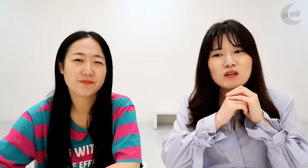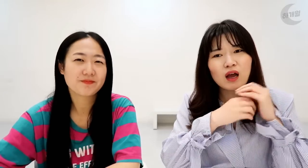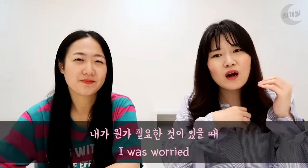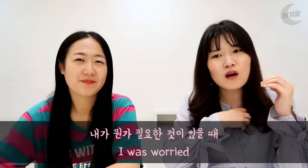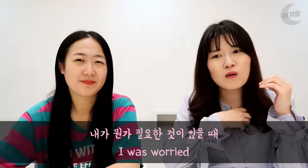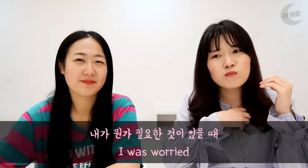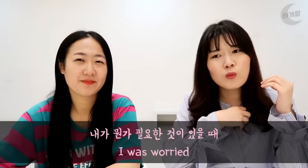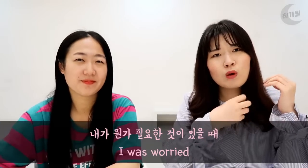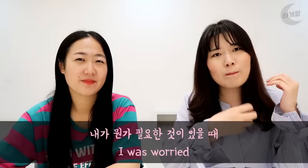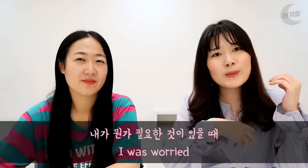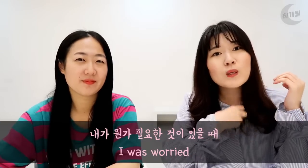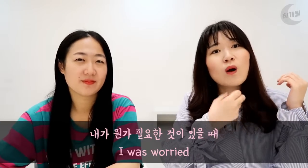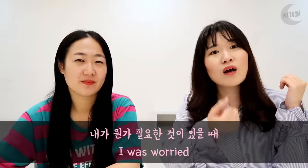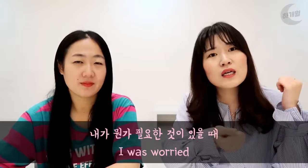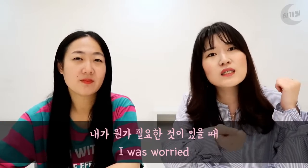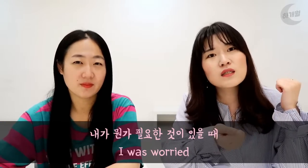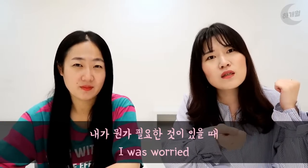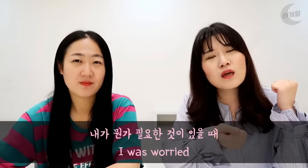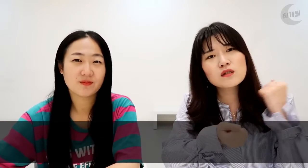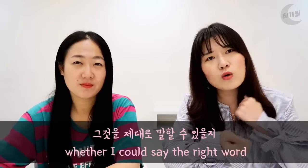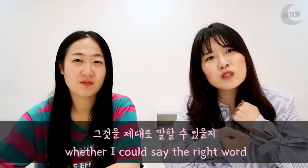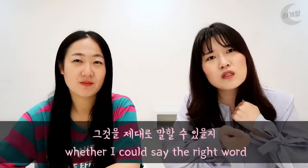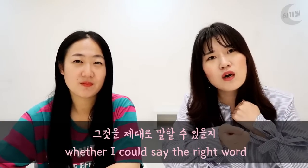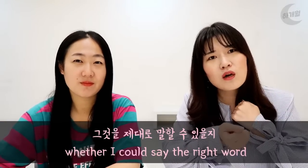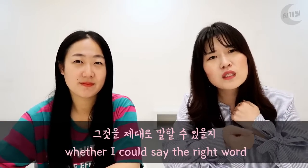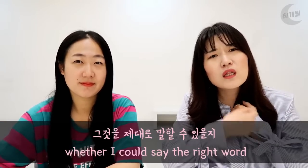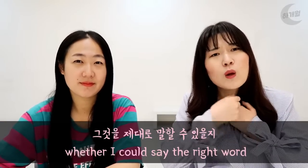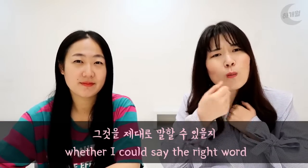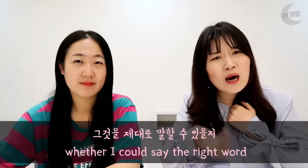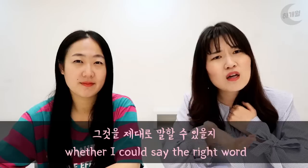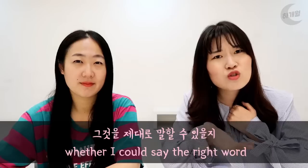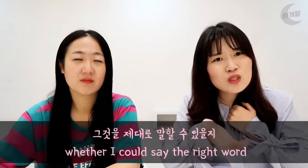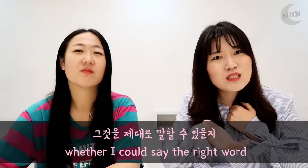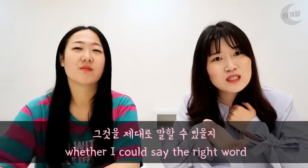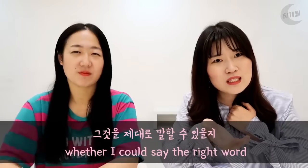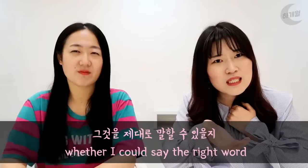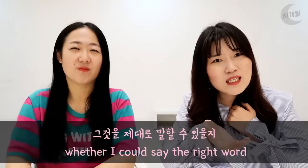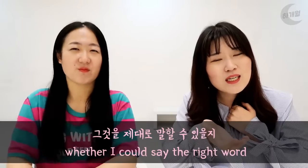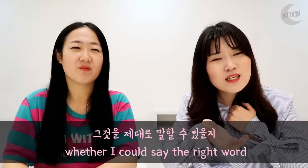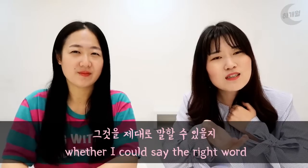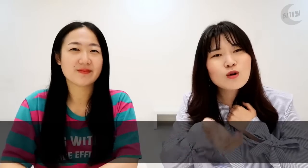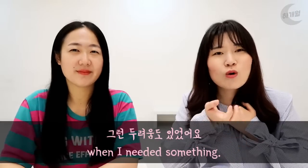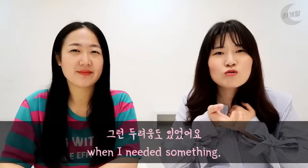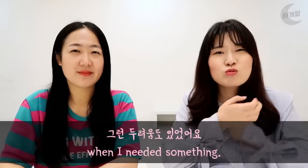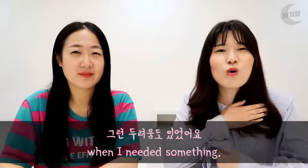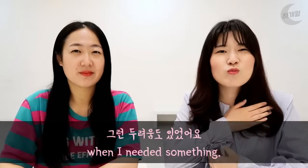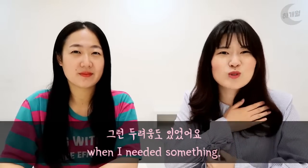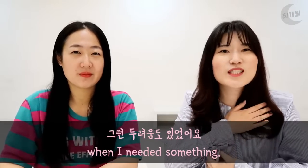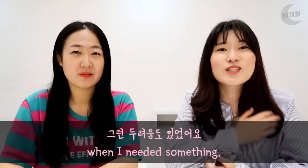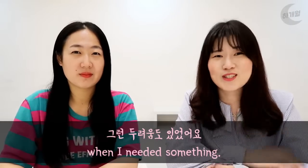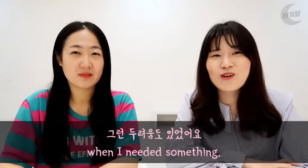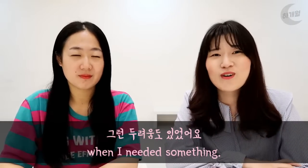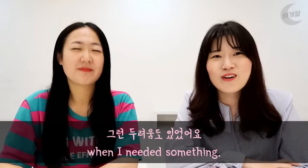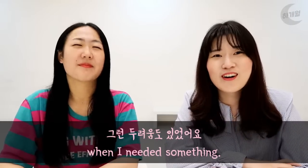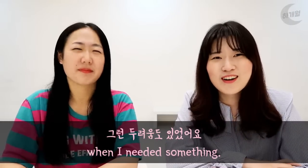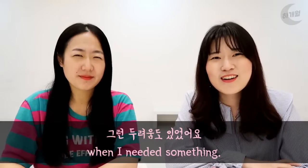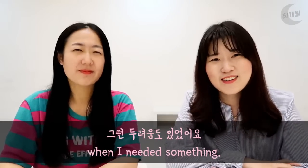I was worried whether I could say the right word when I needed something.